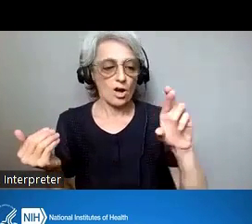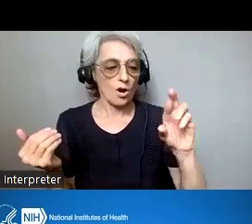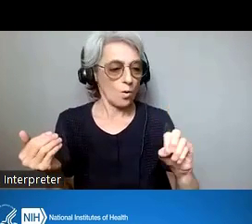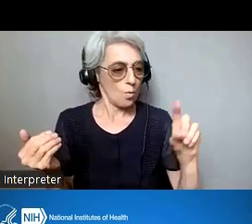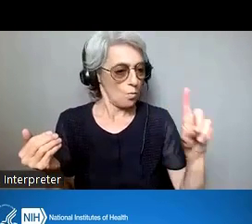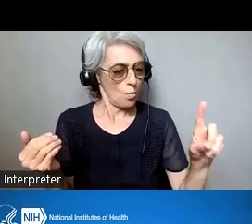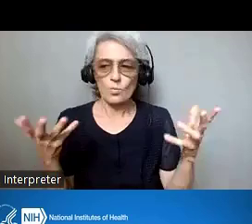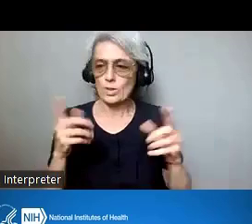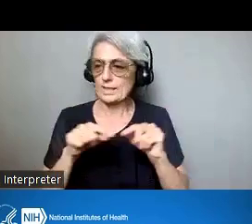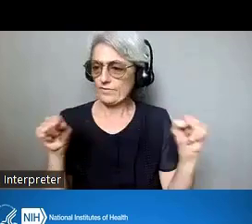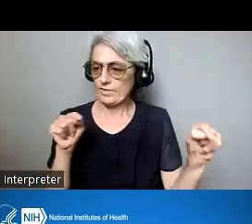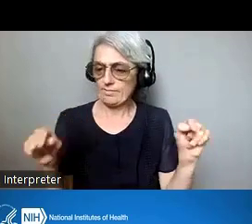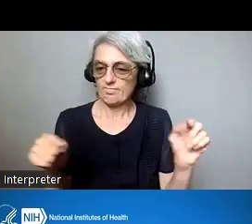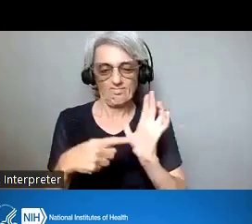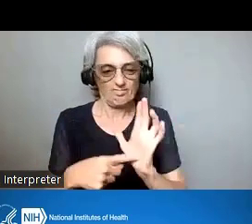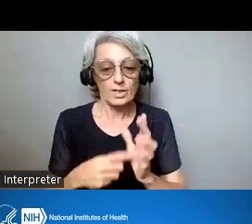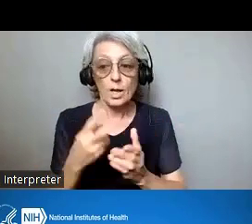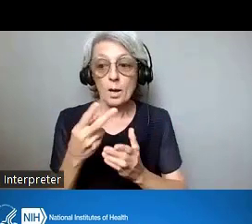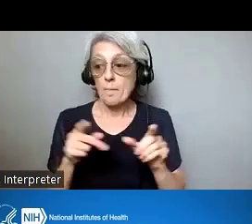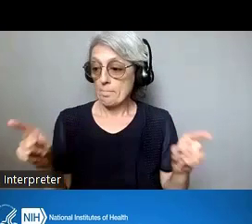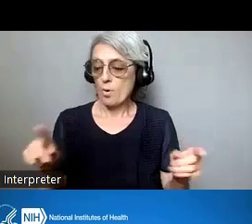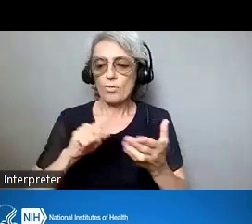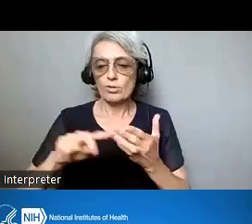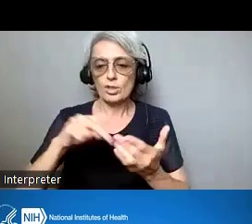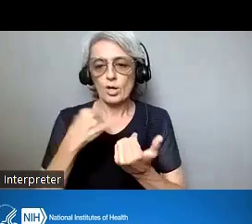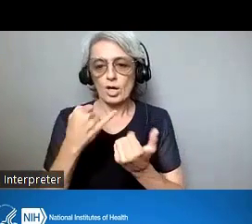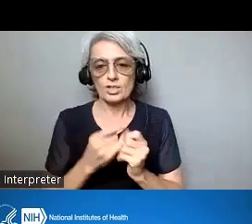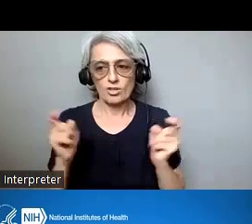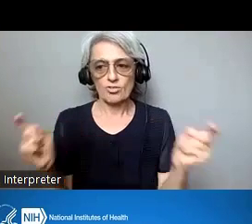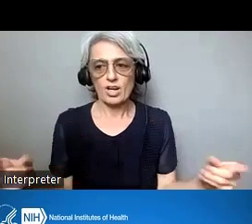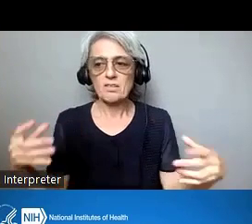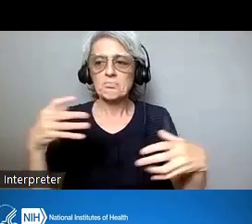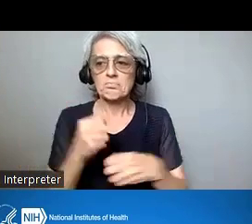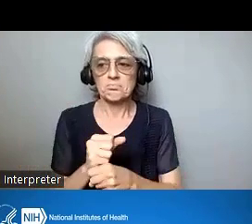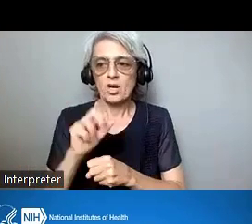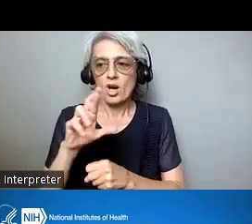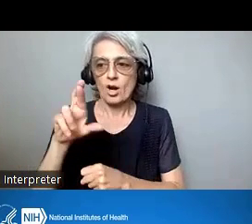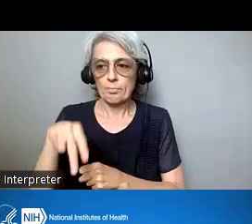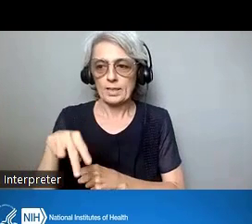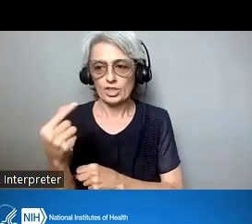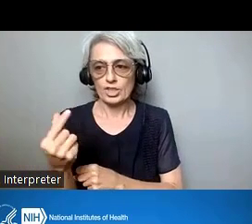Both are research project grants, or RPGs. In terms of overall impact,